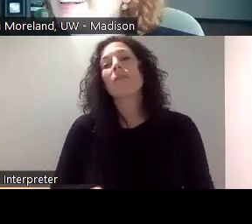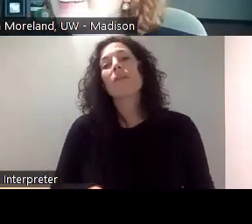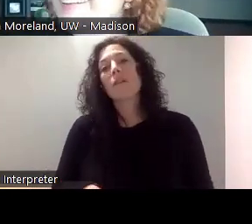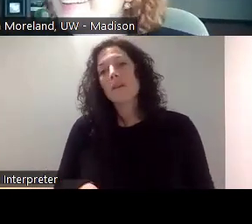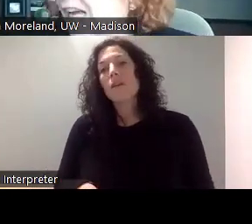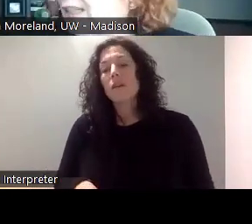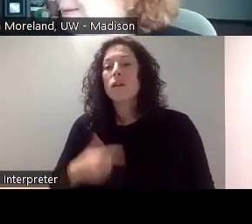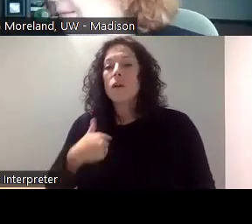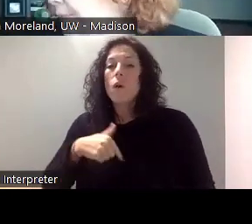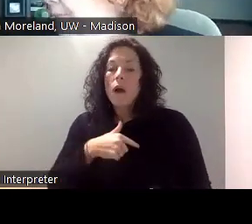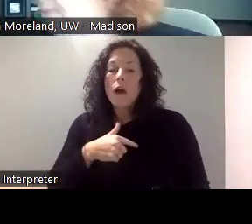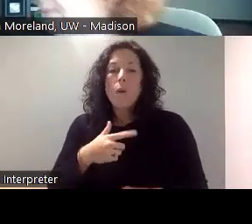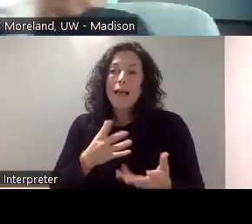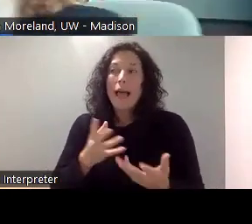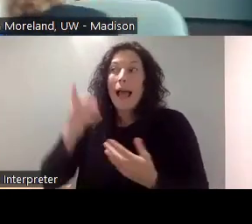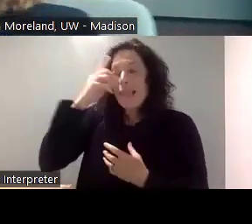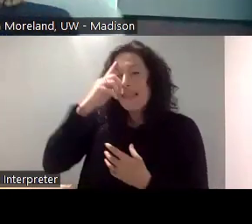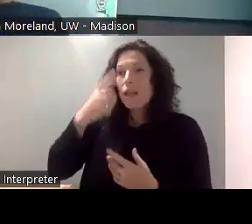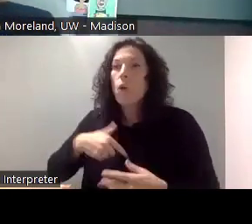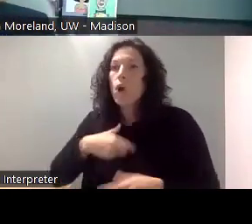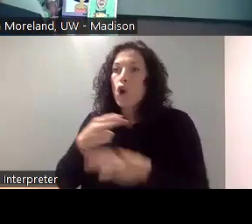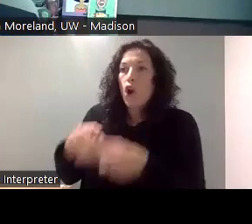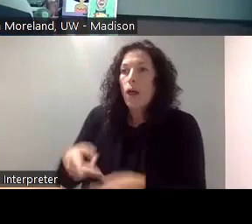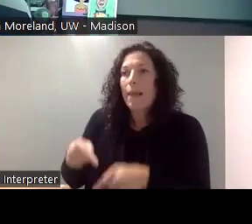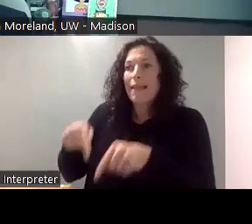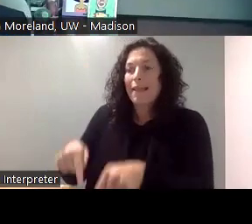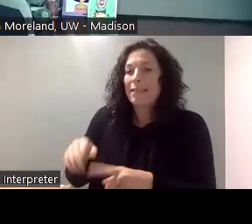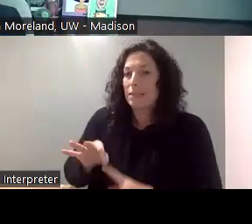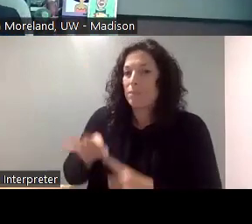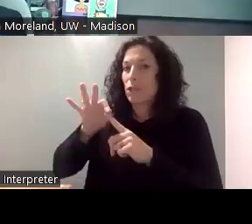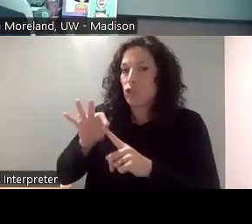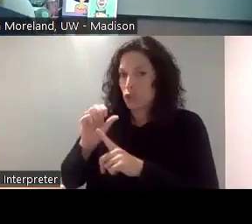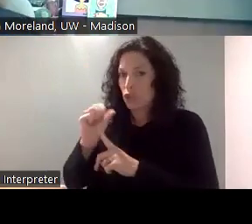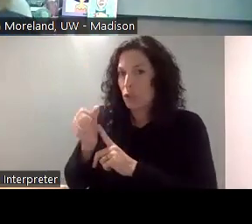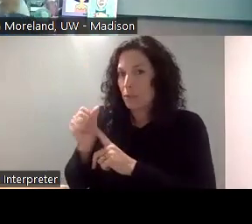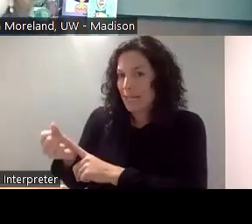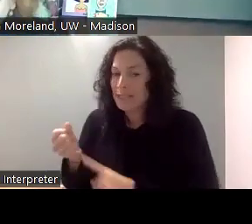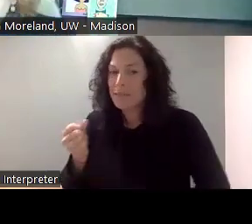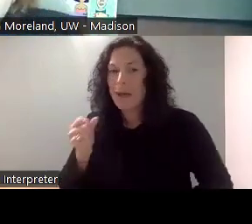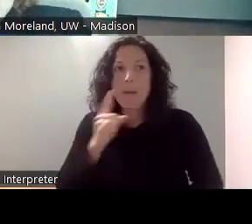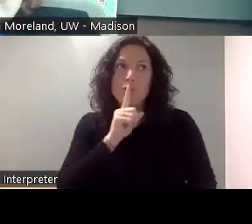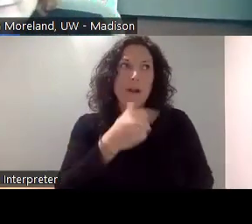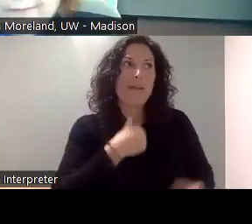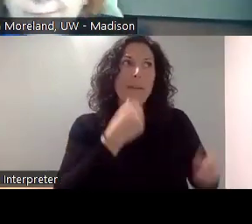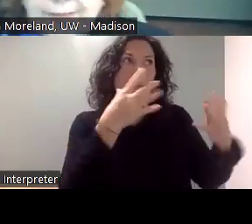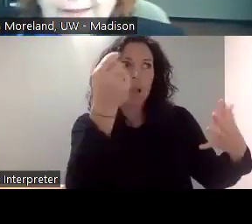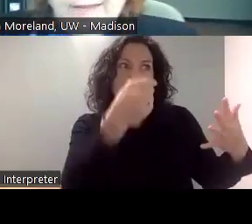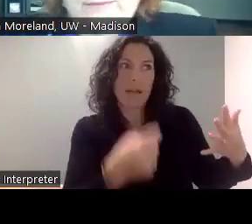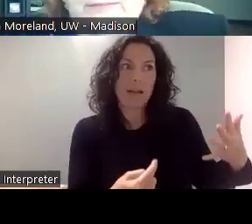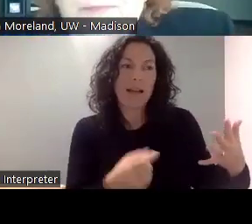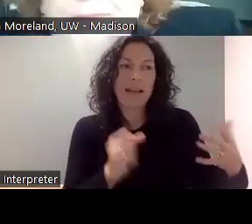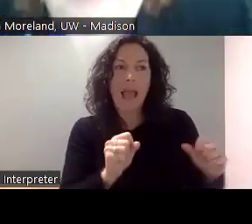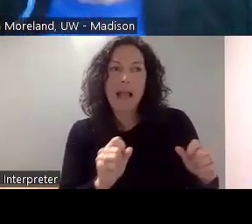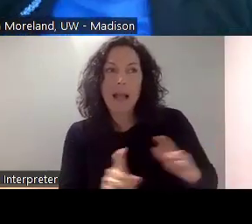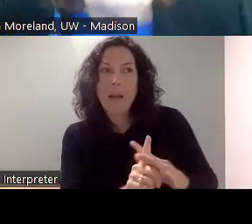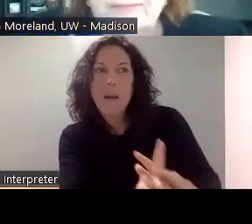I think we're calling this special circumstances, but I'm sure there are lots of other bullet points that could come up just as Kim gave an example there.